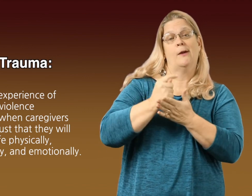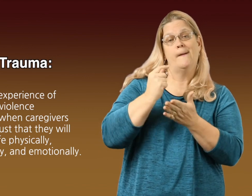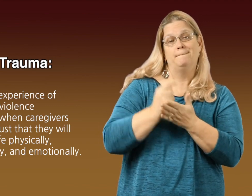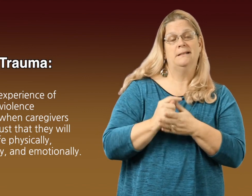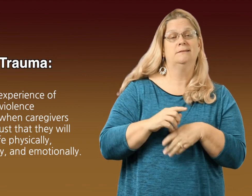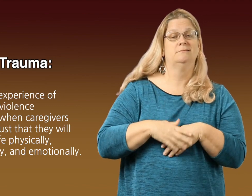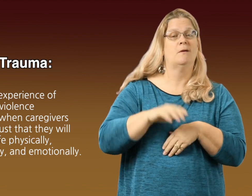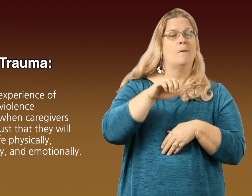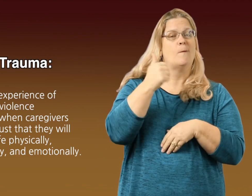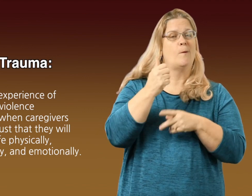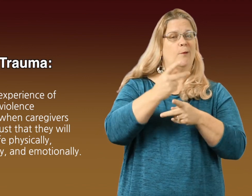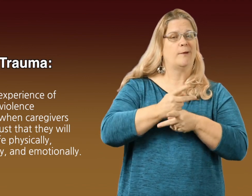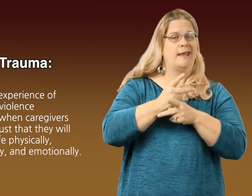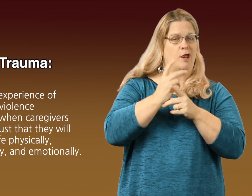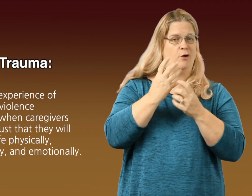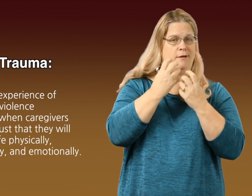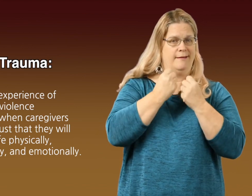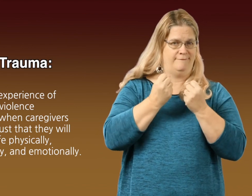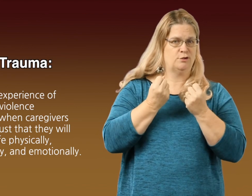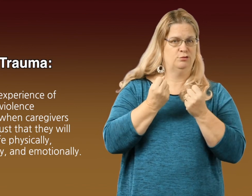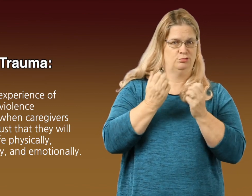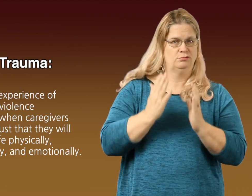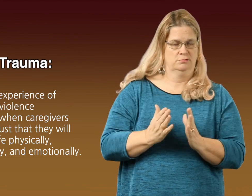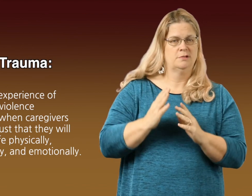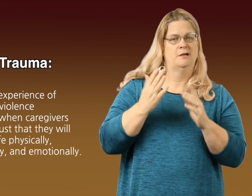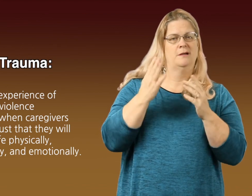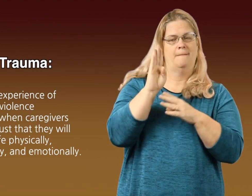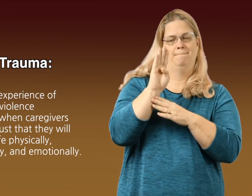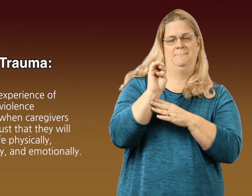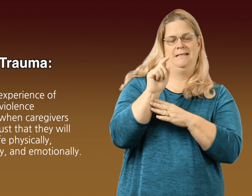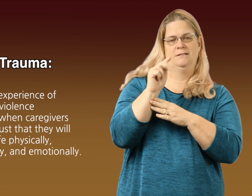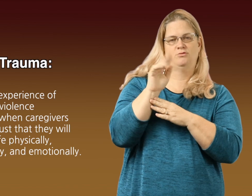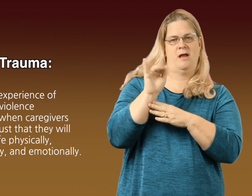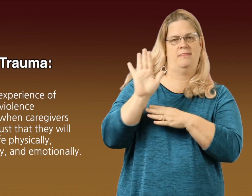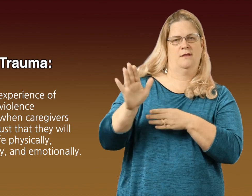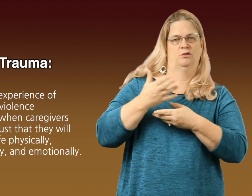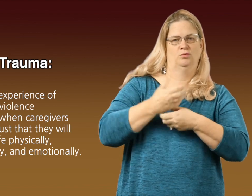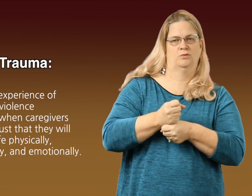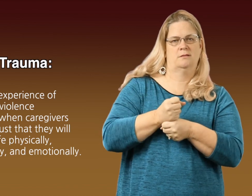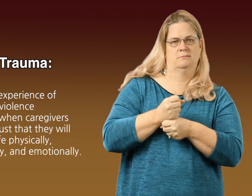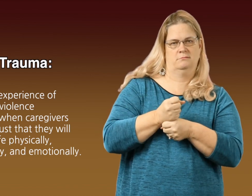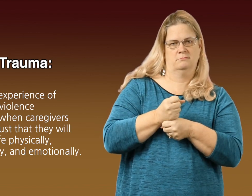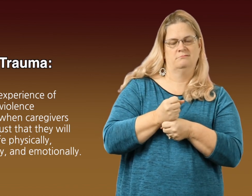or other caregiver, whenever that caregiver betrays their trust,